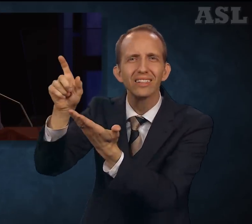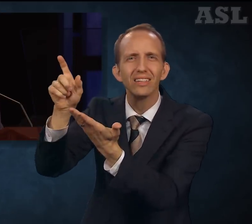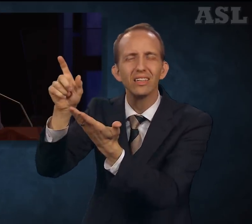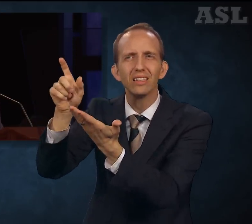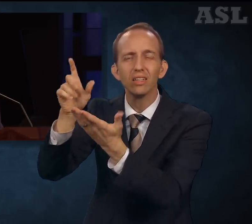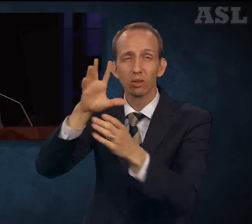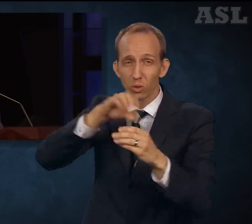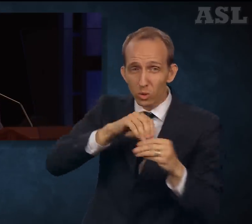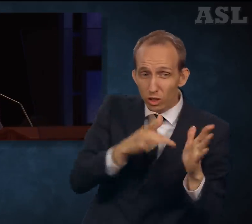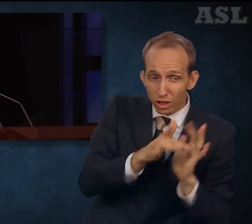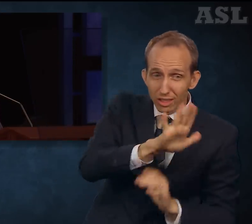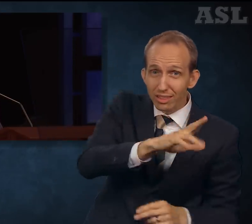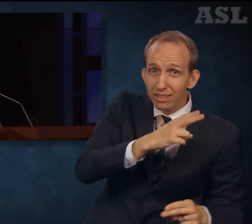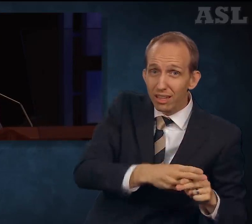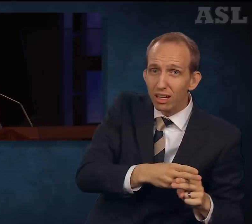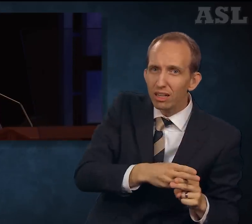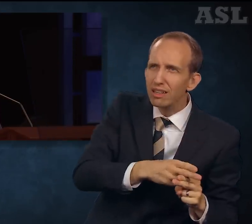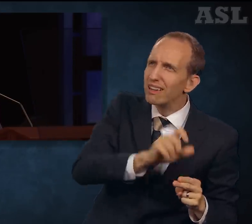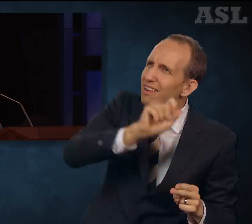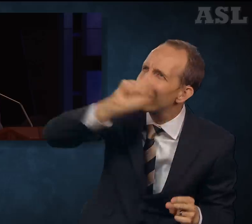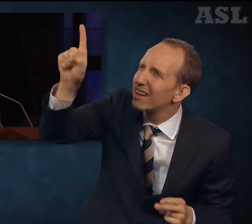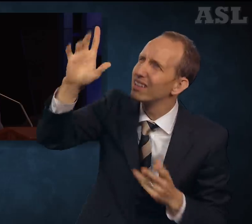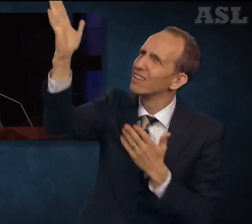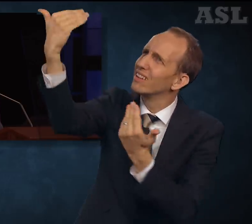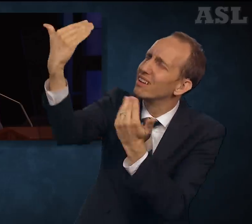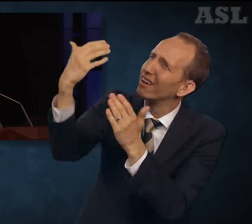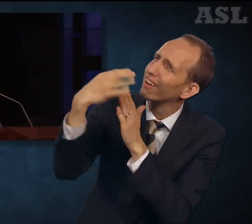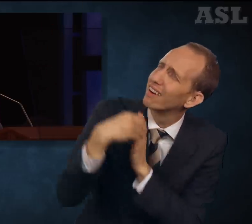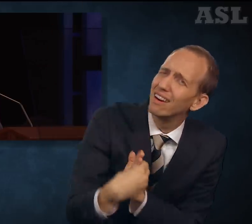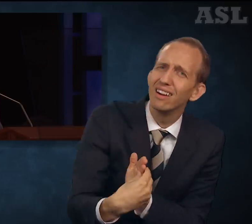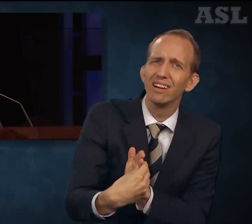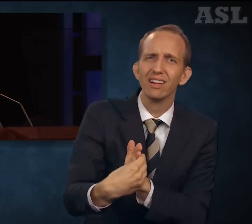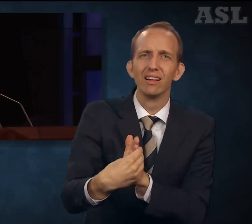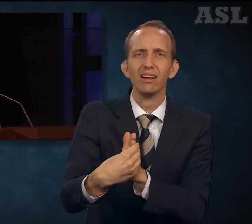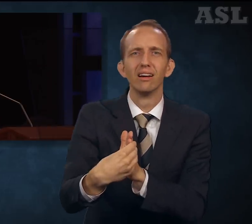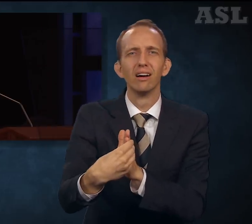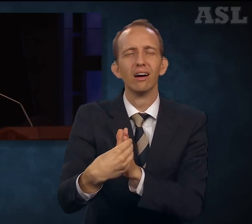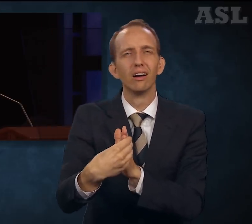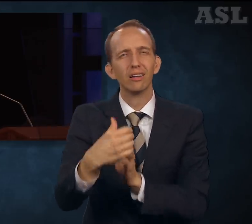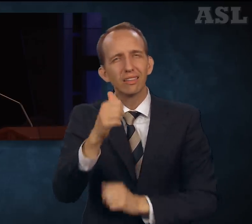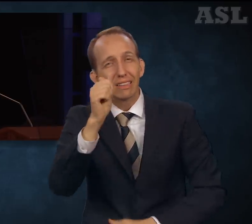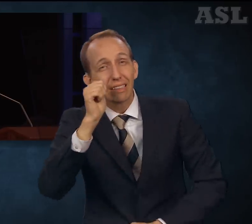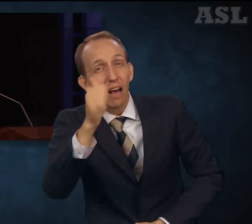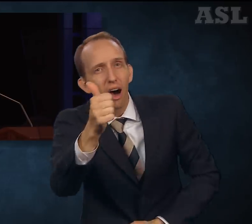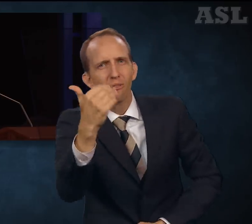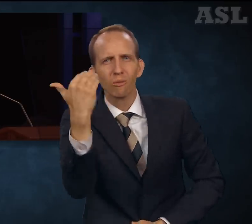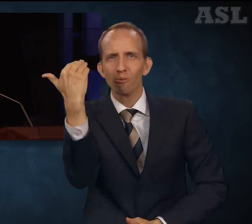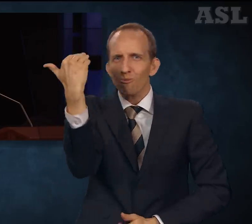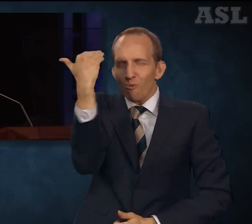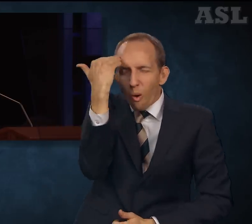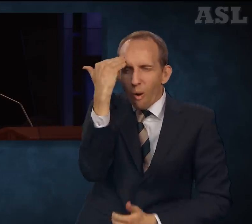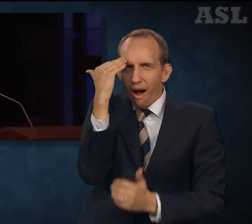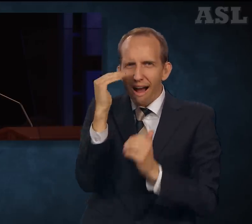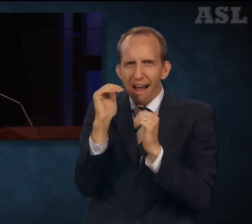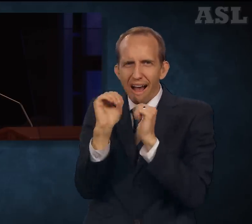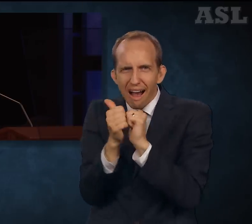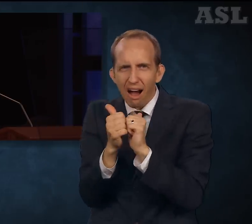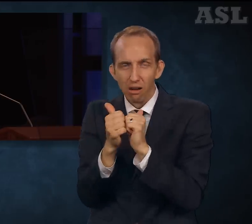ASK HIM, IN THE NAME OF